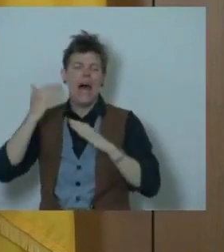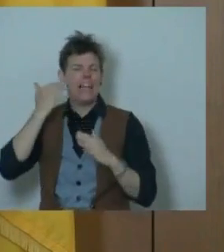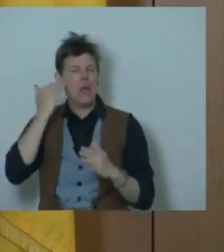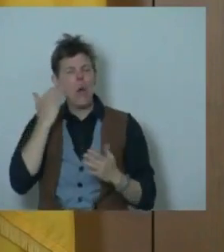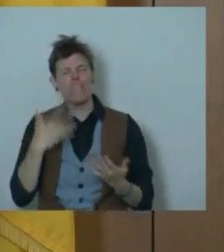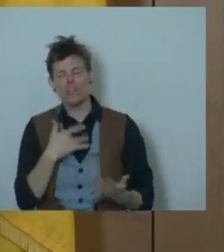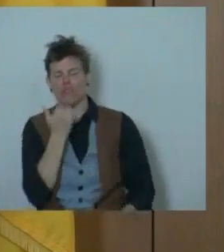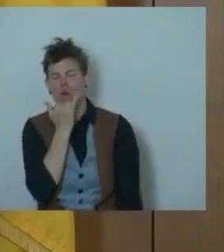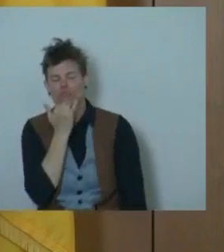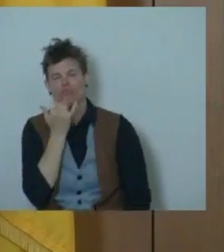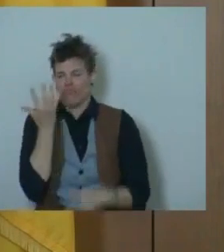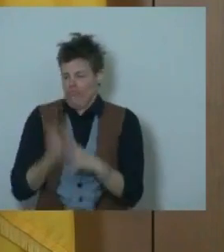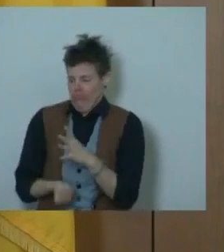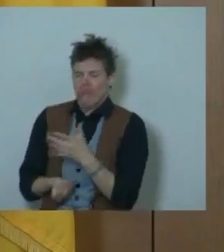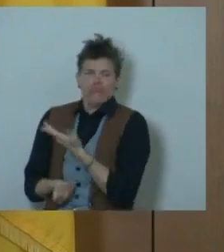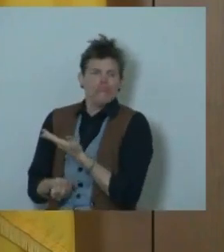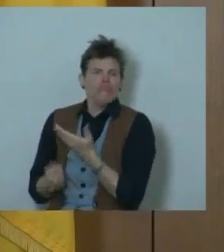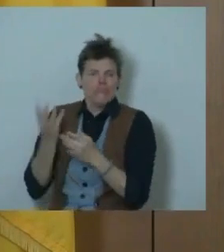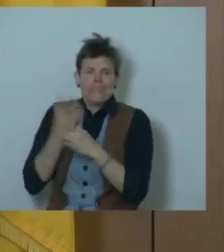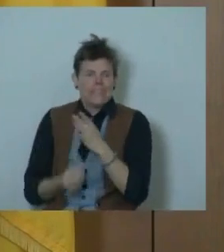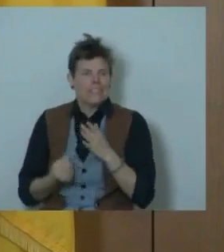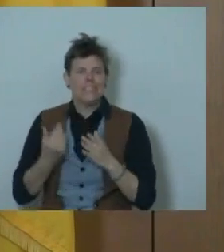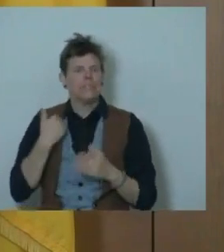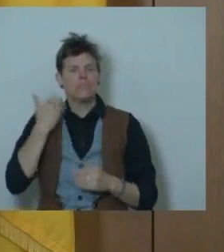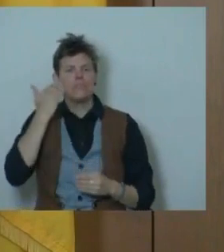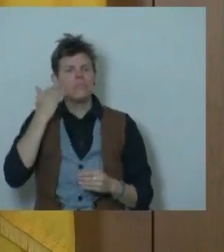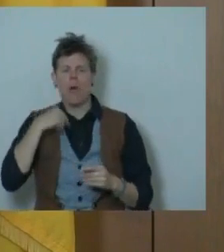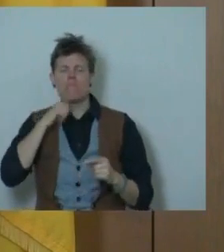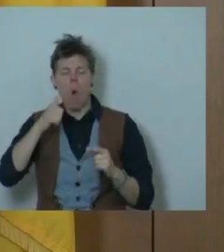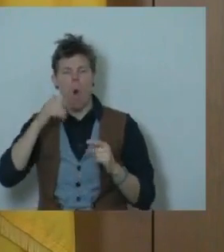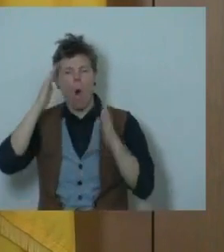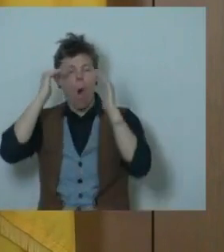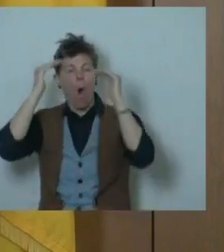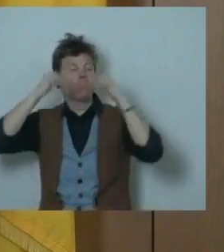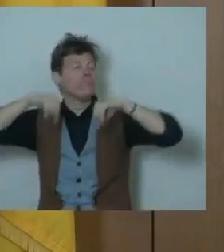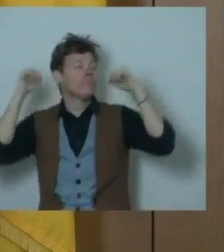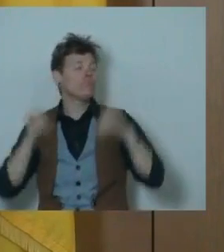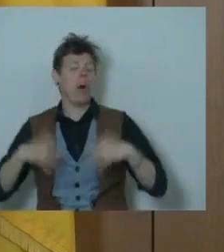THIS IS THE STATE KNOWN FOR THEM. IT JUST FEELS WRONG.